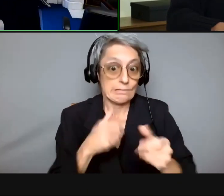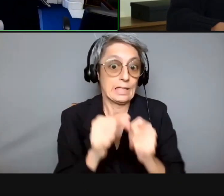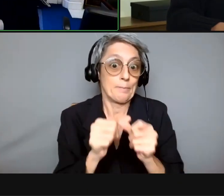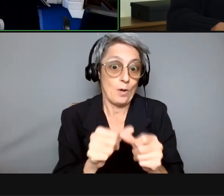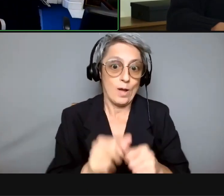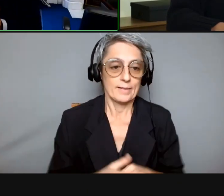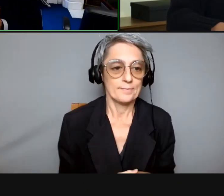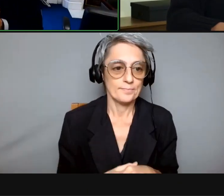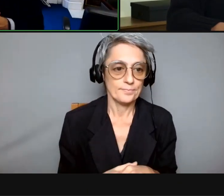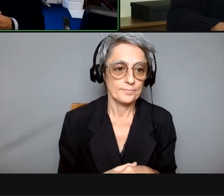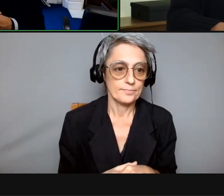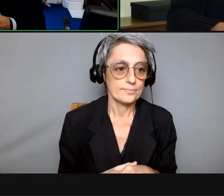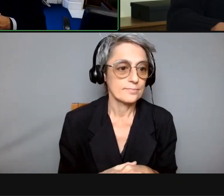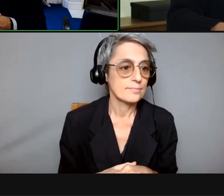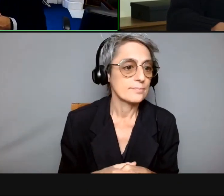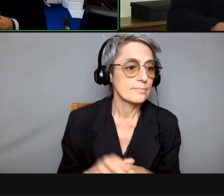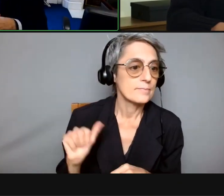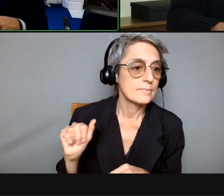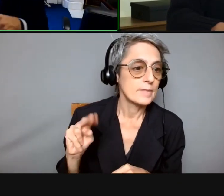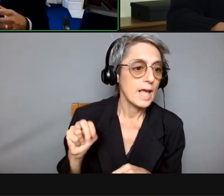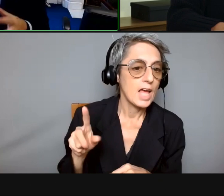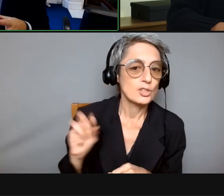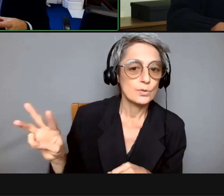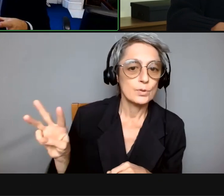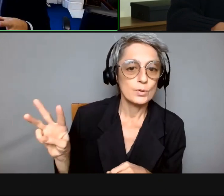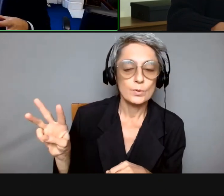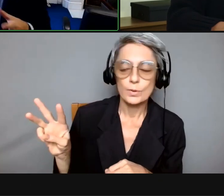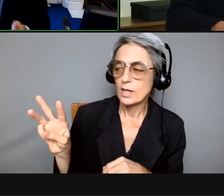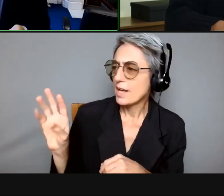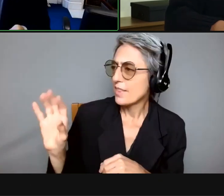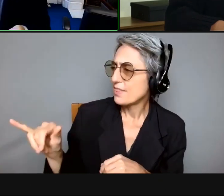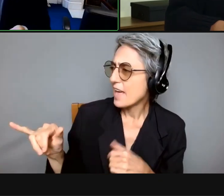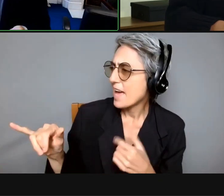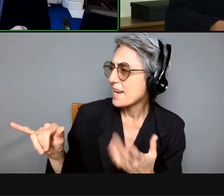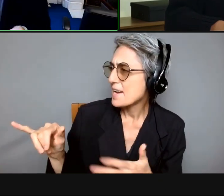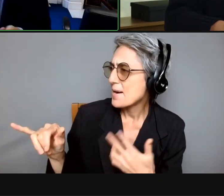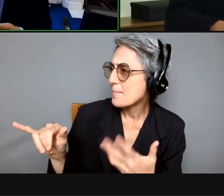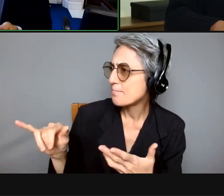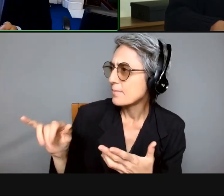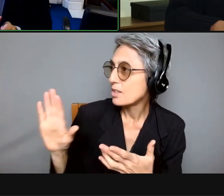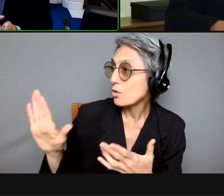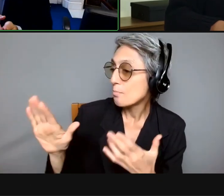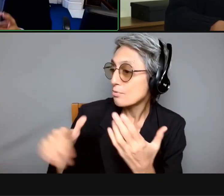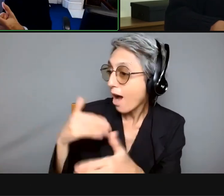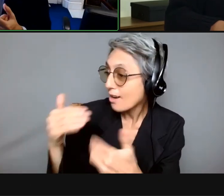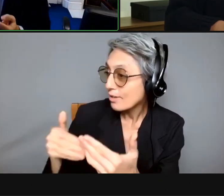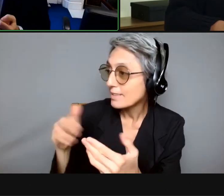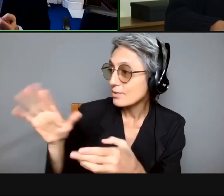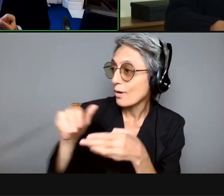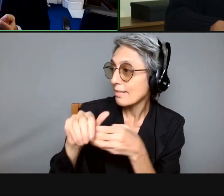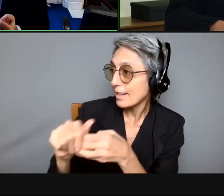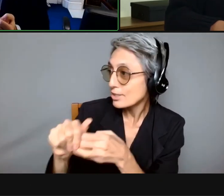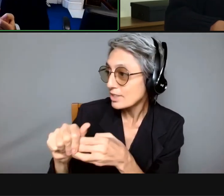Mr. Mayock: And that's that leadership and the progress you've made is taking the renewable energy as an example.